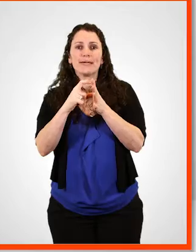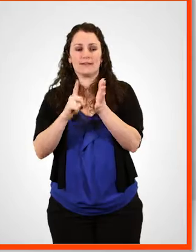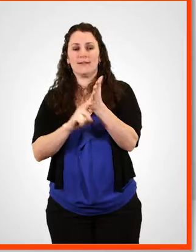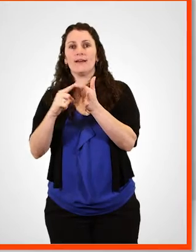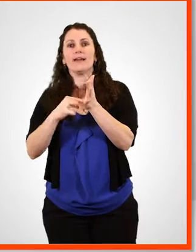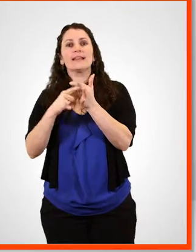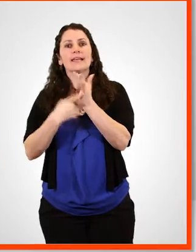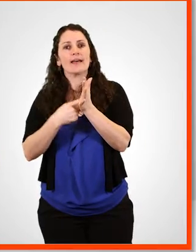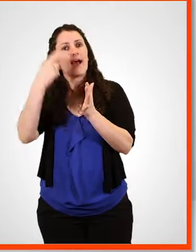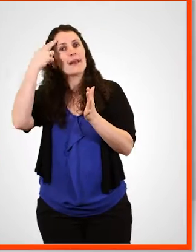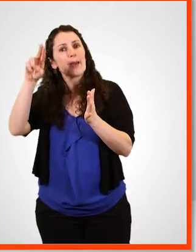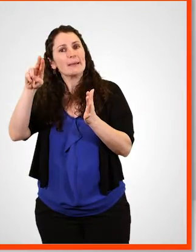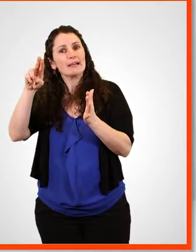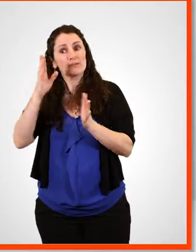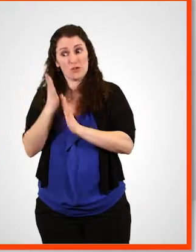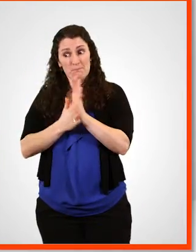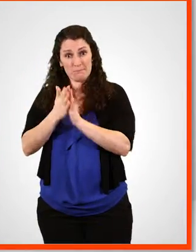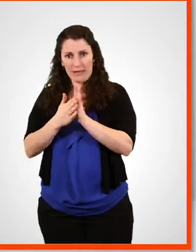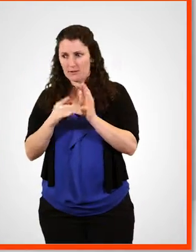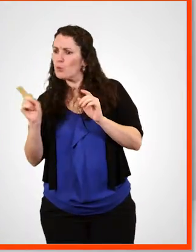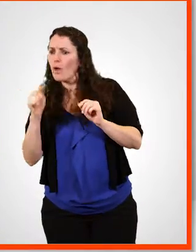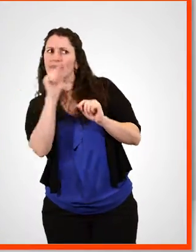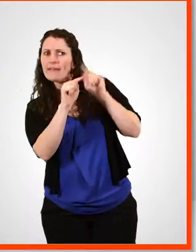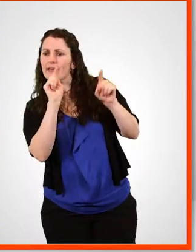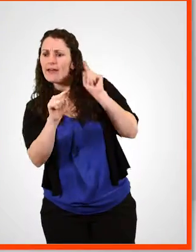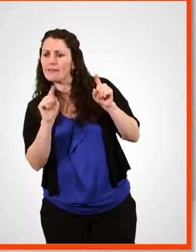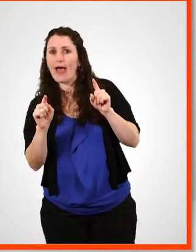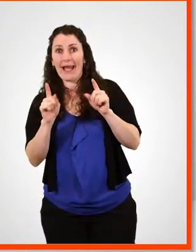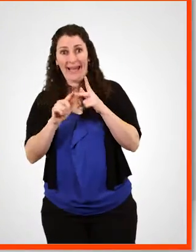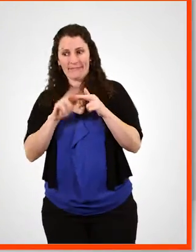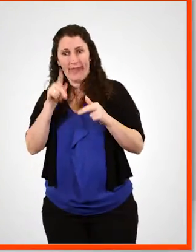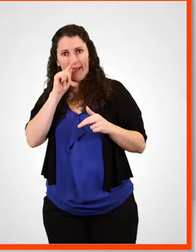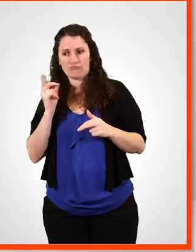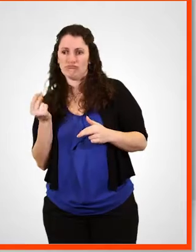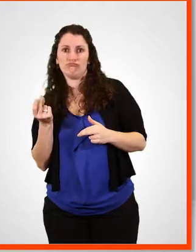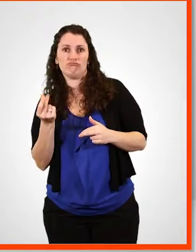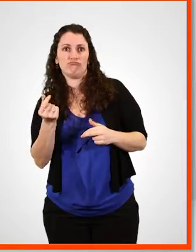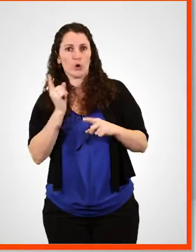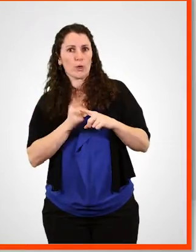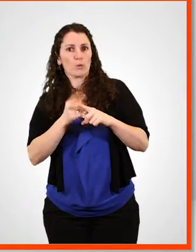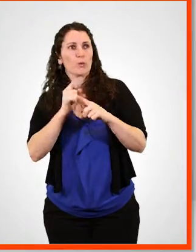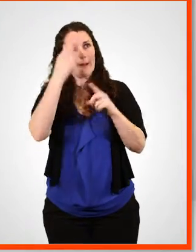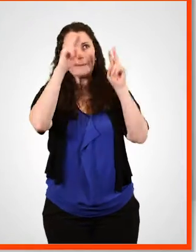So knowing the name of the letter is a really critical skill in terms of alphabet knowledge. What you just said, Connie, is a good point